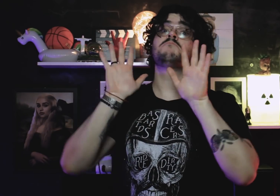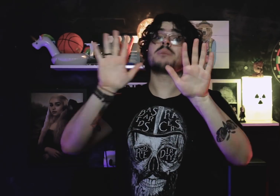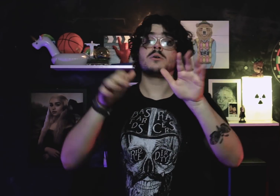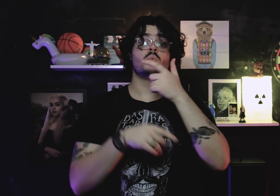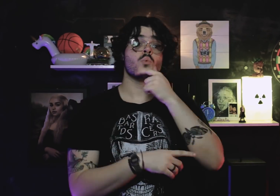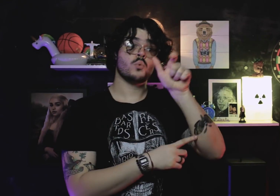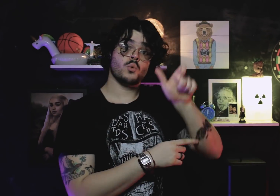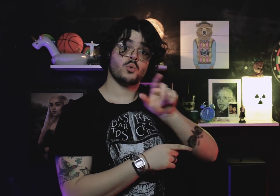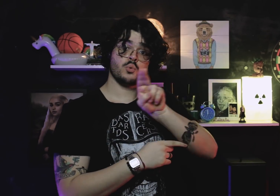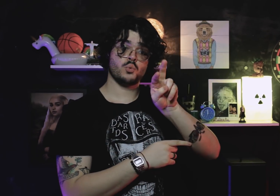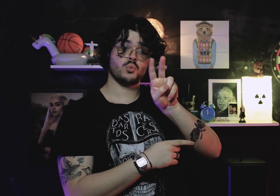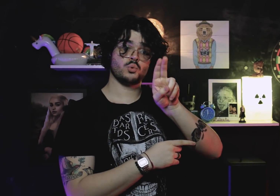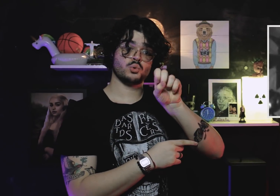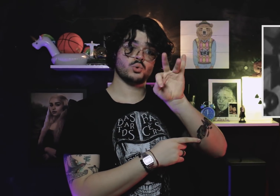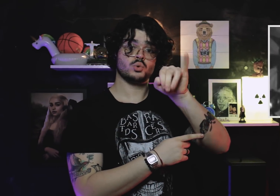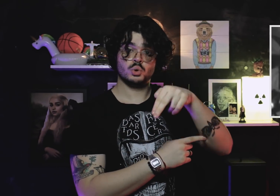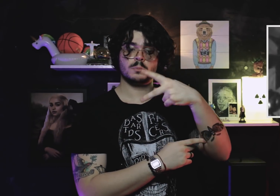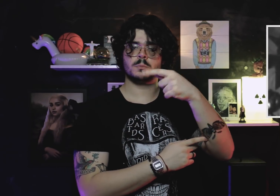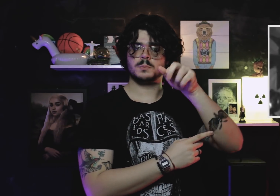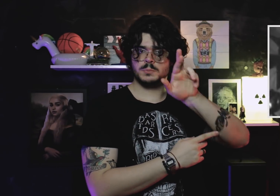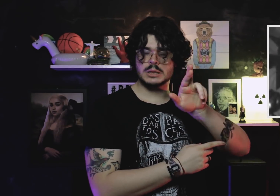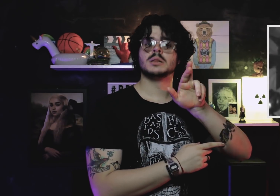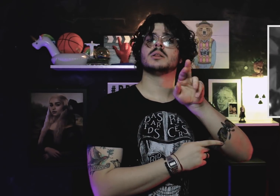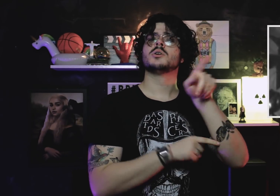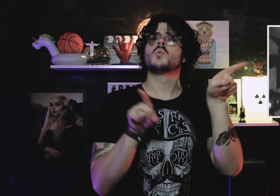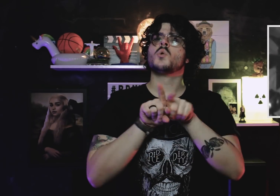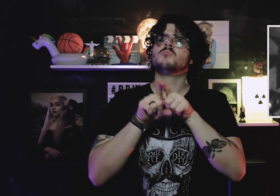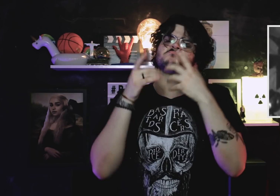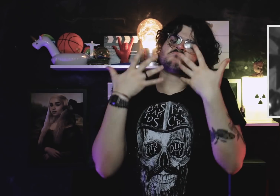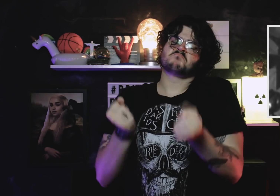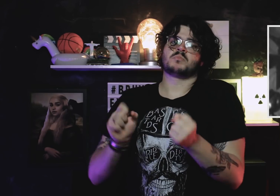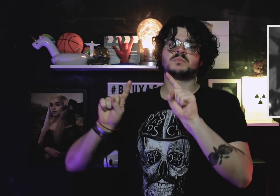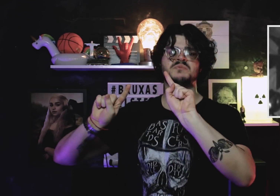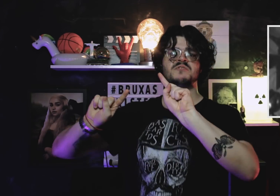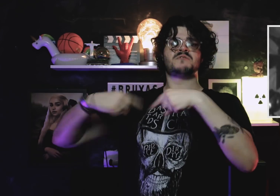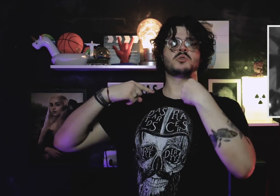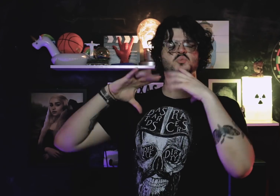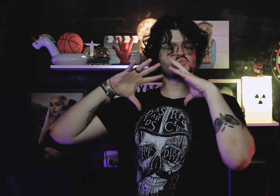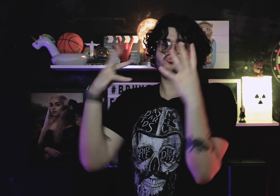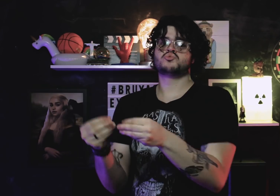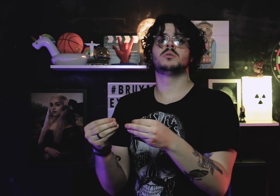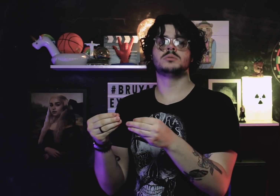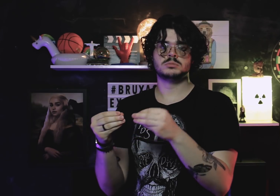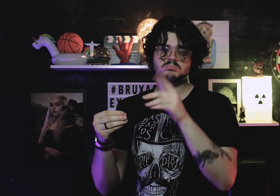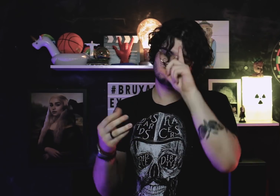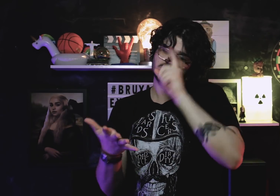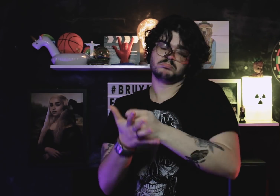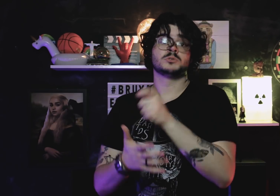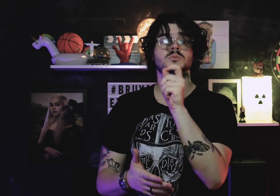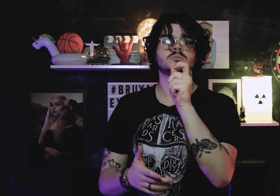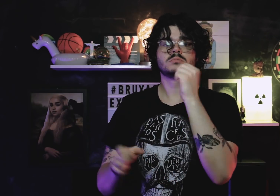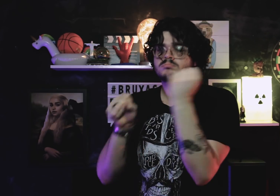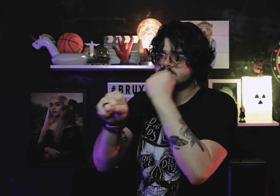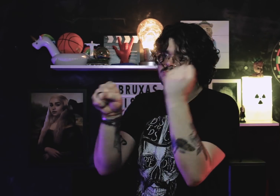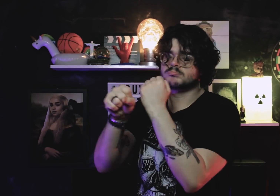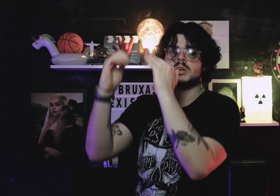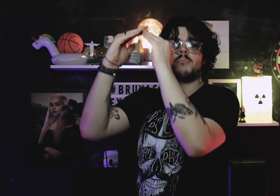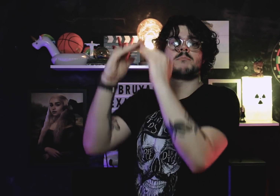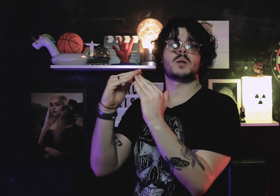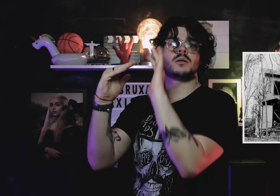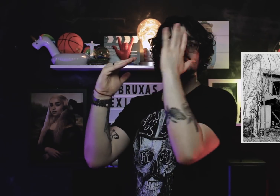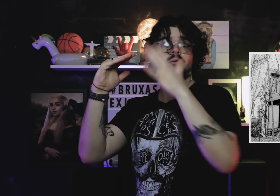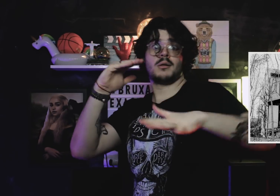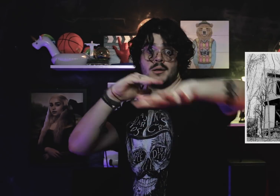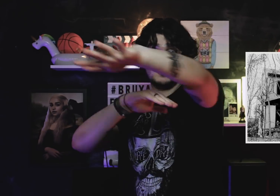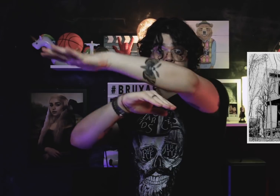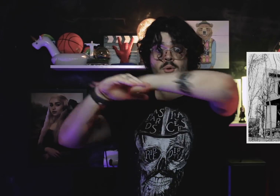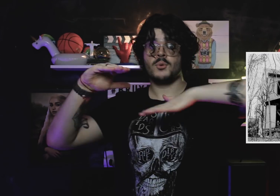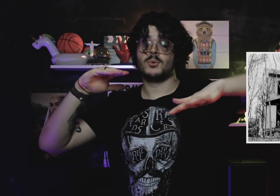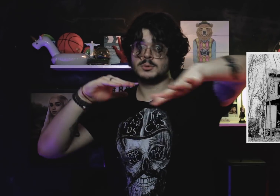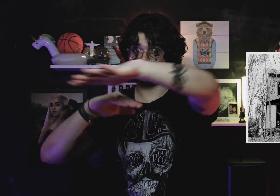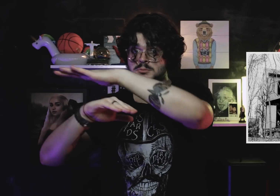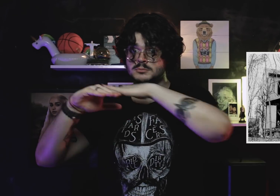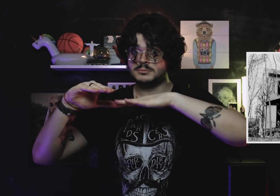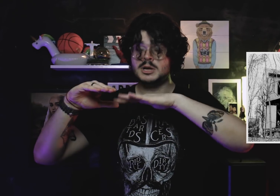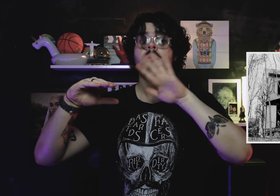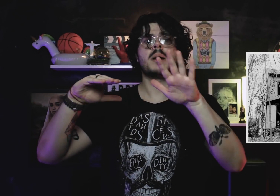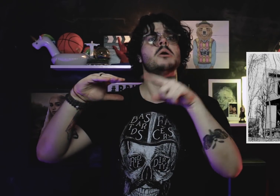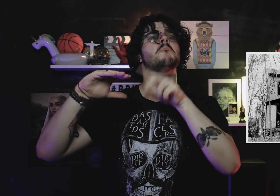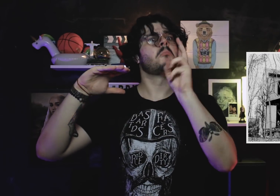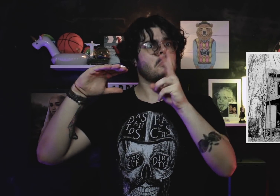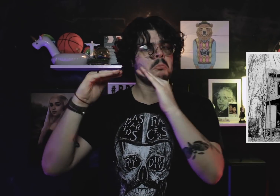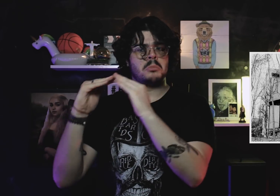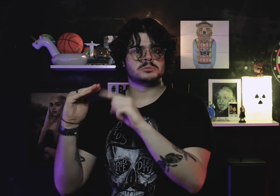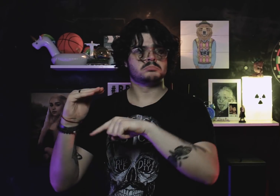Rustin Parr decided to defy fear and build a house in the middle of the forest,